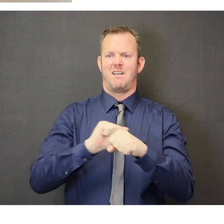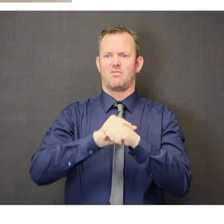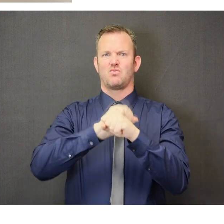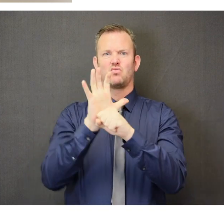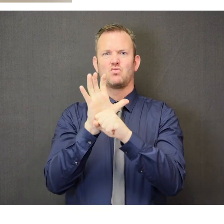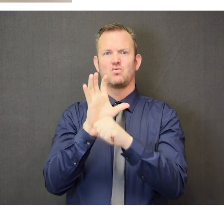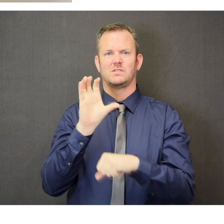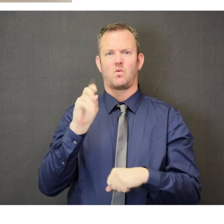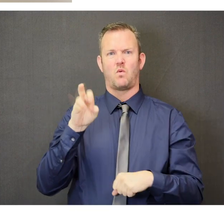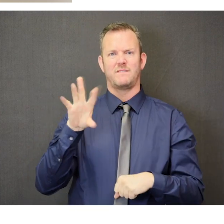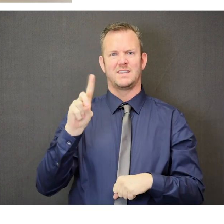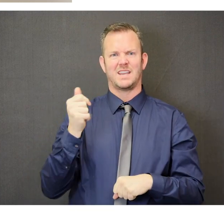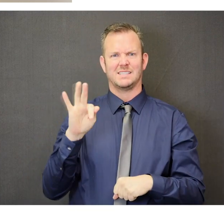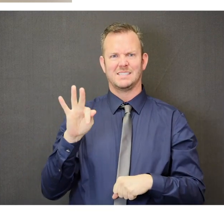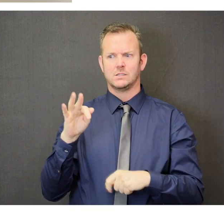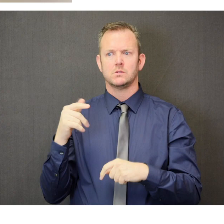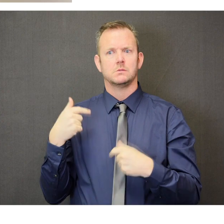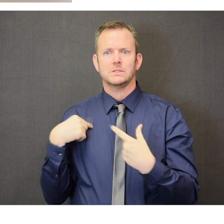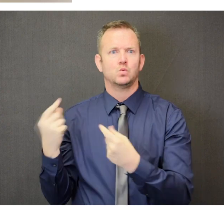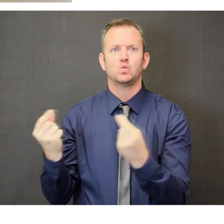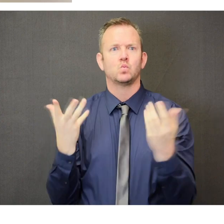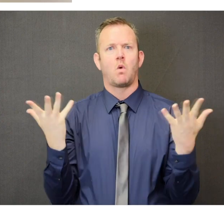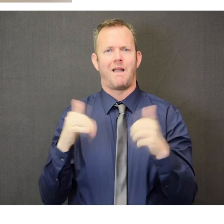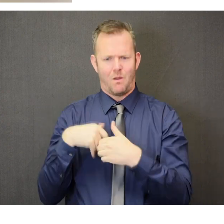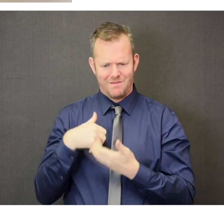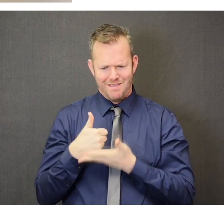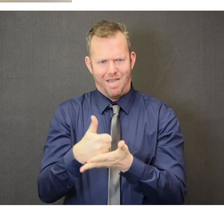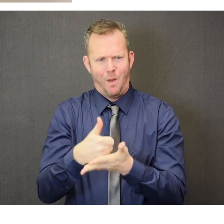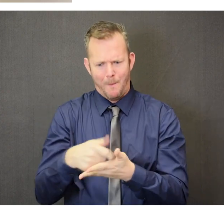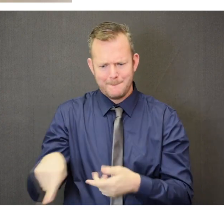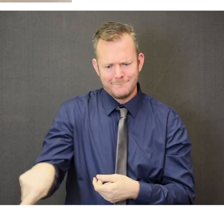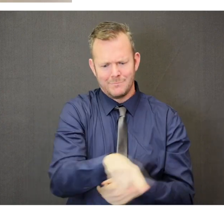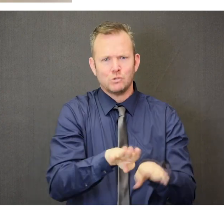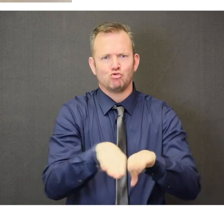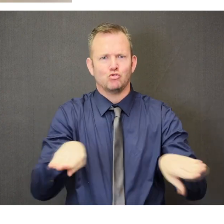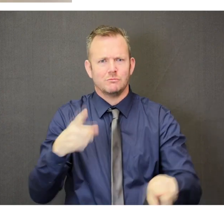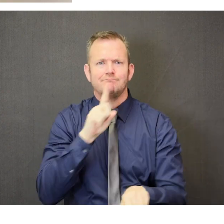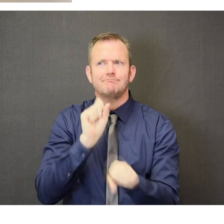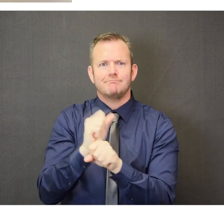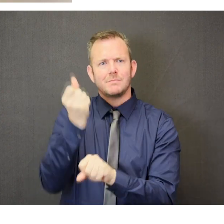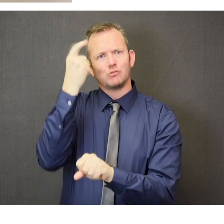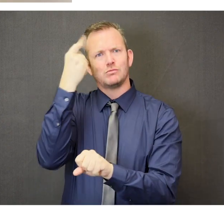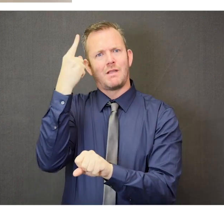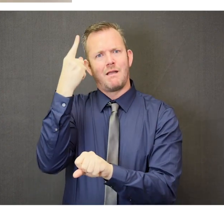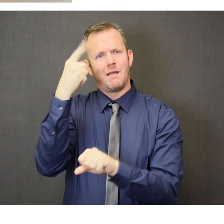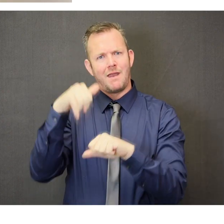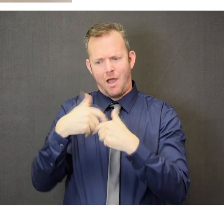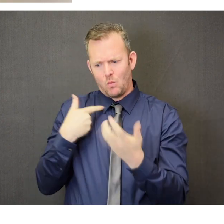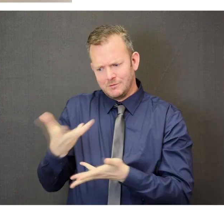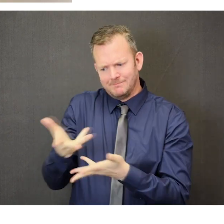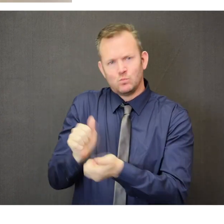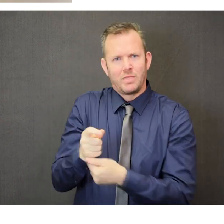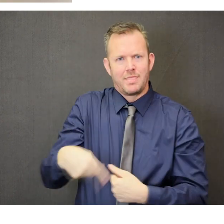help them understand. How do we talk to our kids.